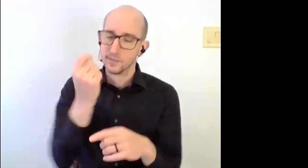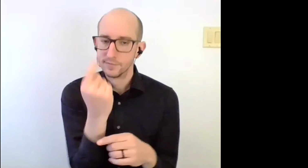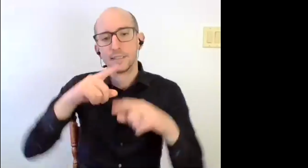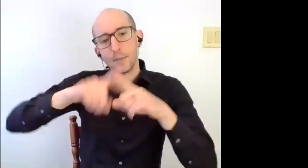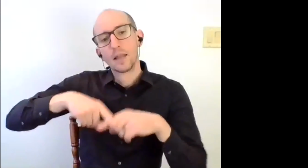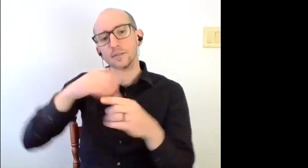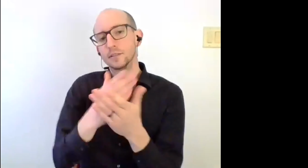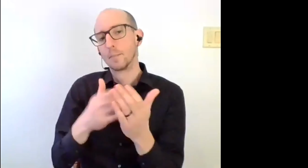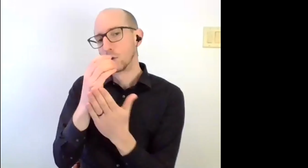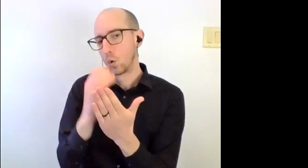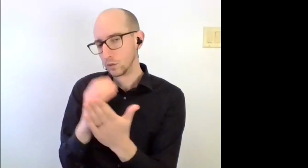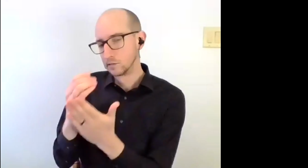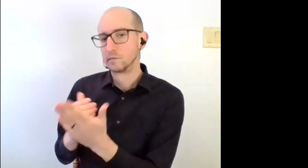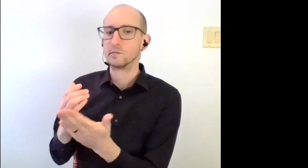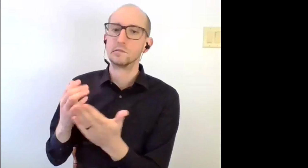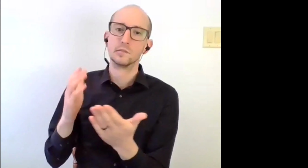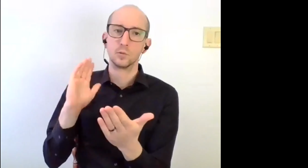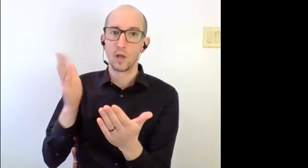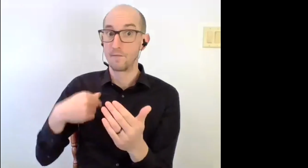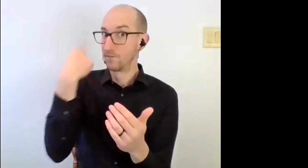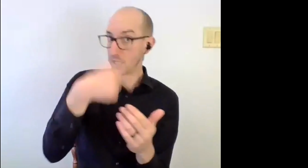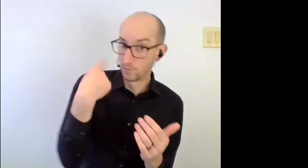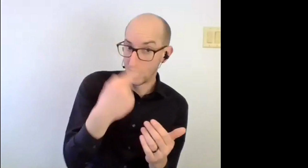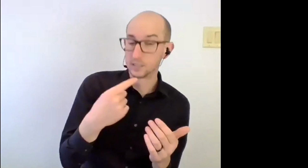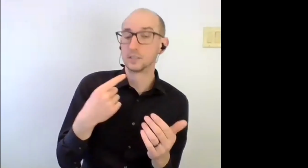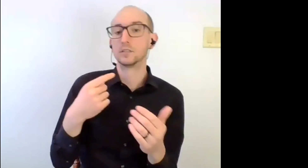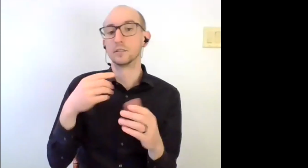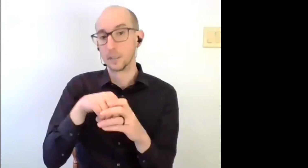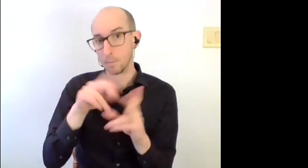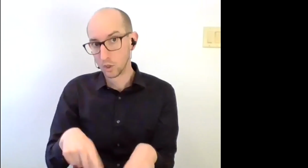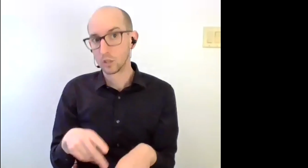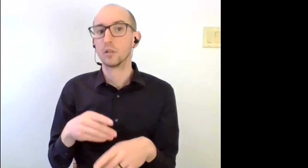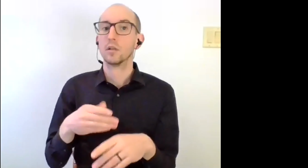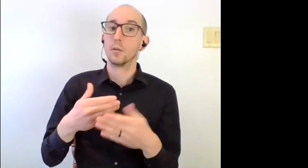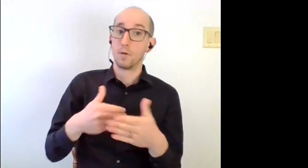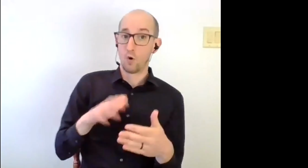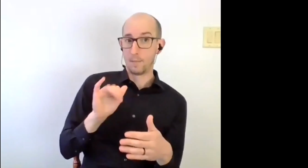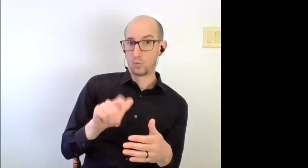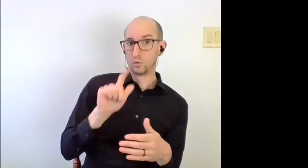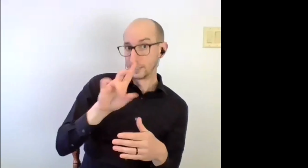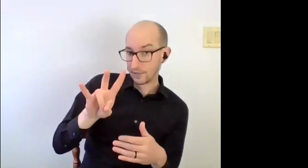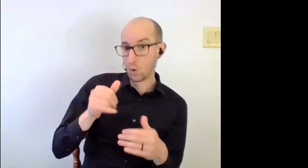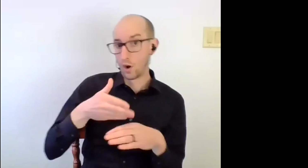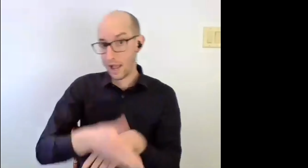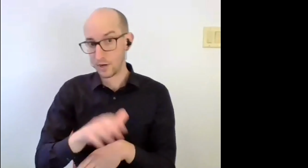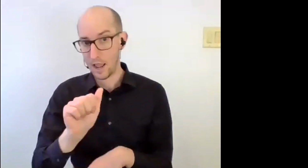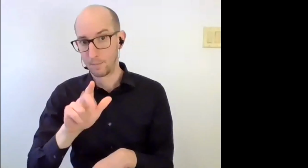instruction. Classes will continue. Some decisions around which courses will have face-to-face